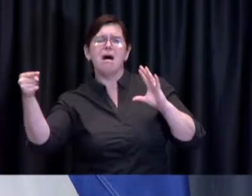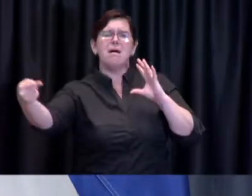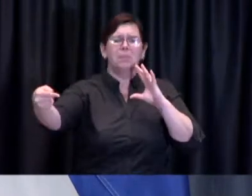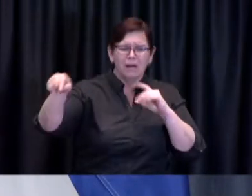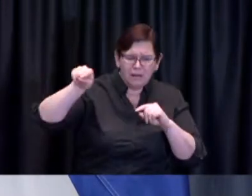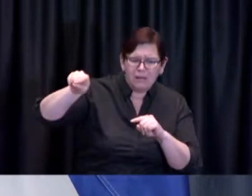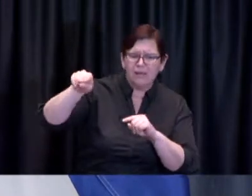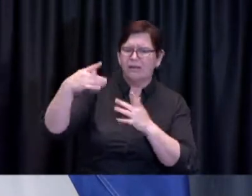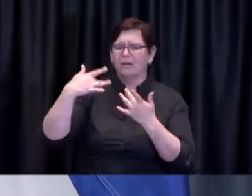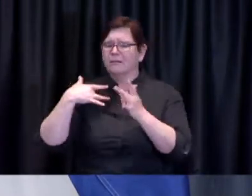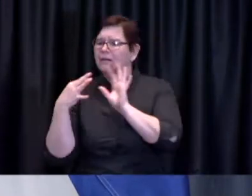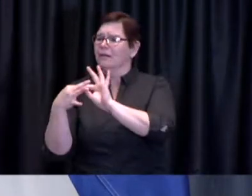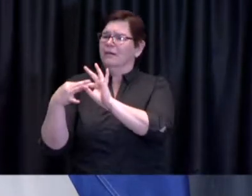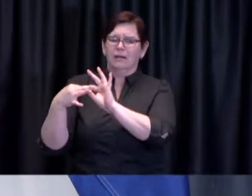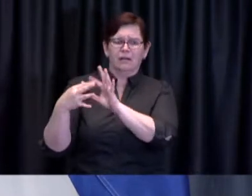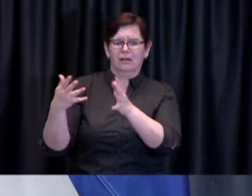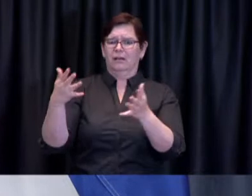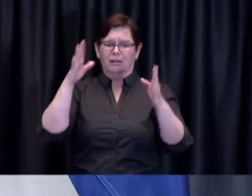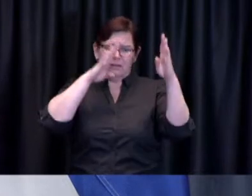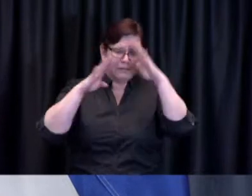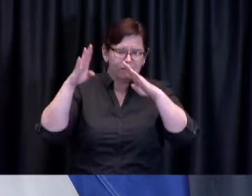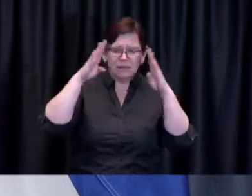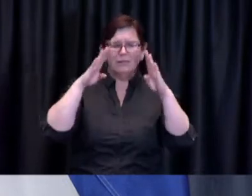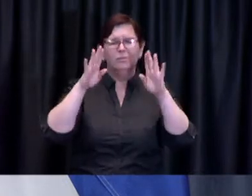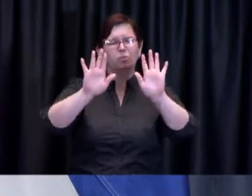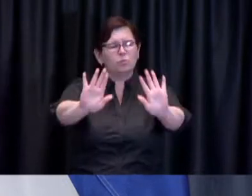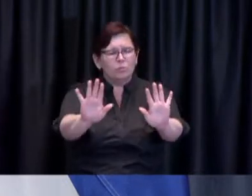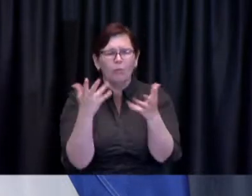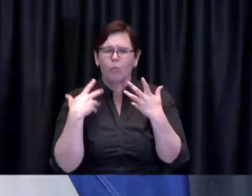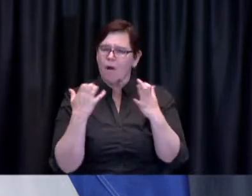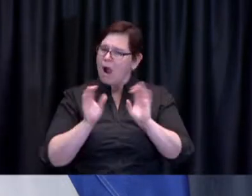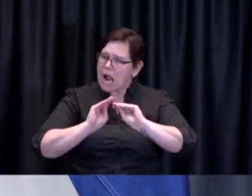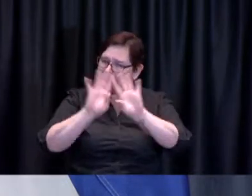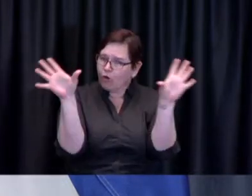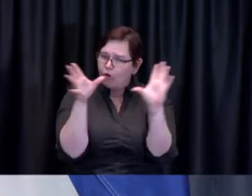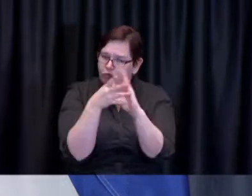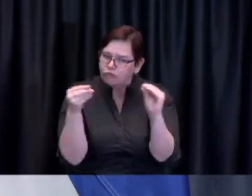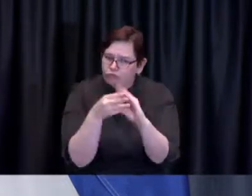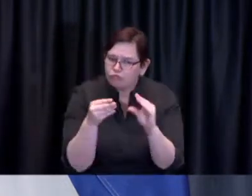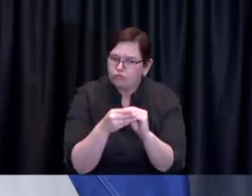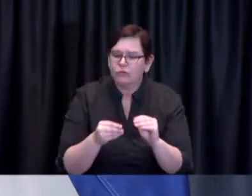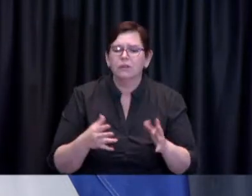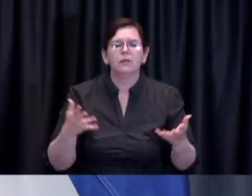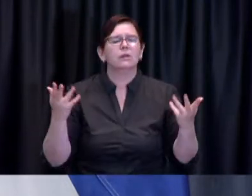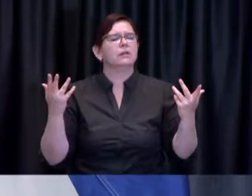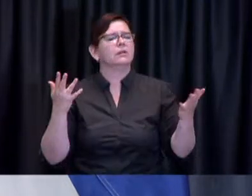I want to send a clear message today ahead of any future protests about this issue that hatred